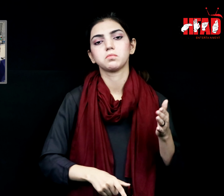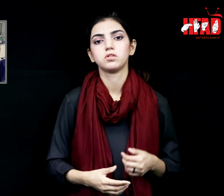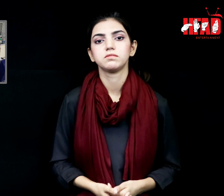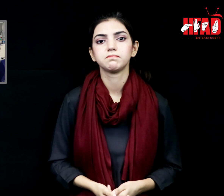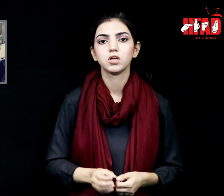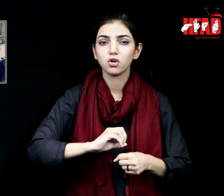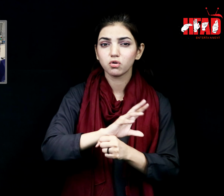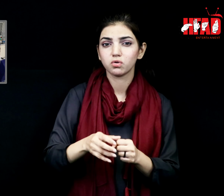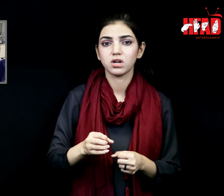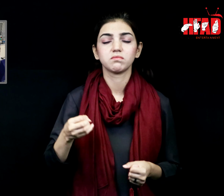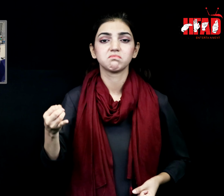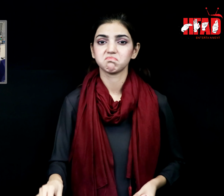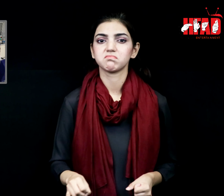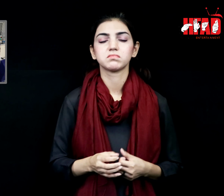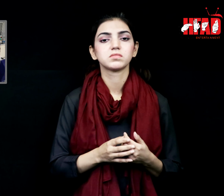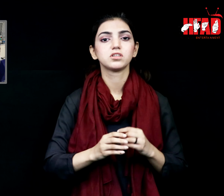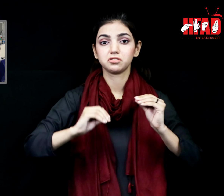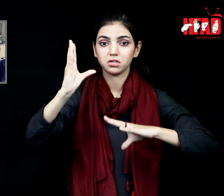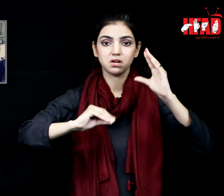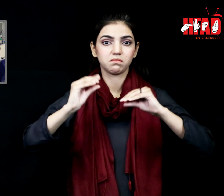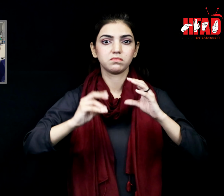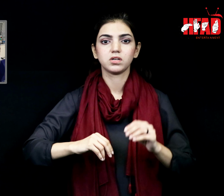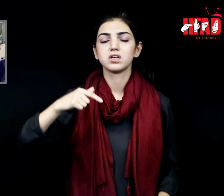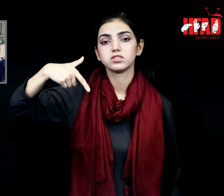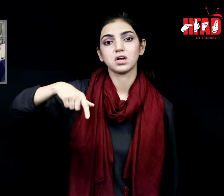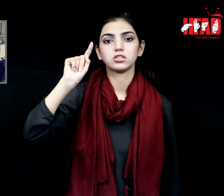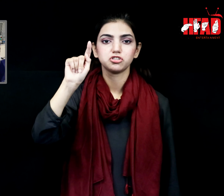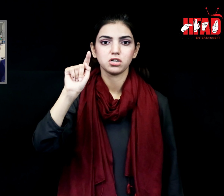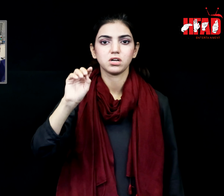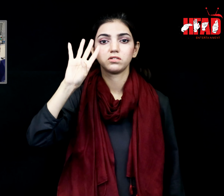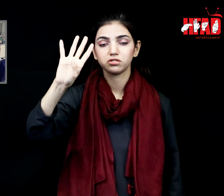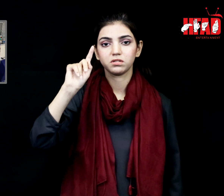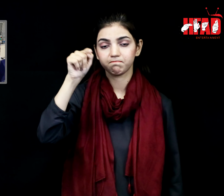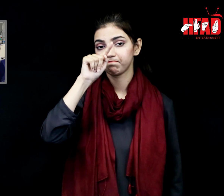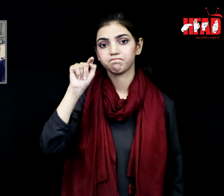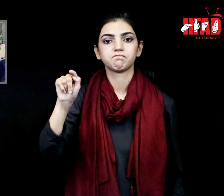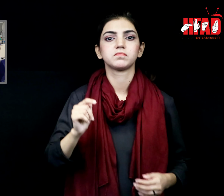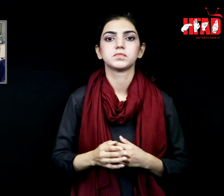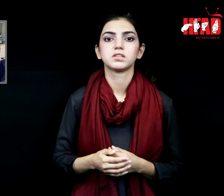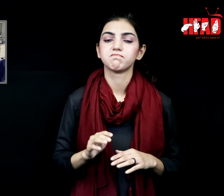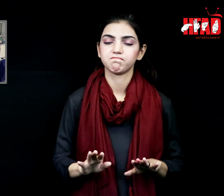The rate of corona-positive cases remained 7.4 %.